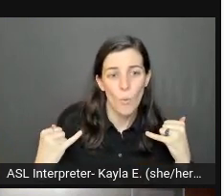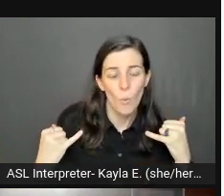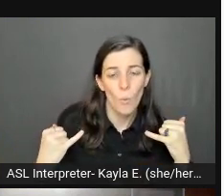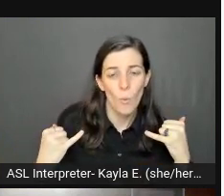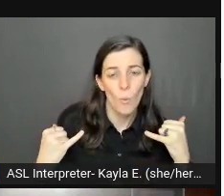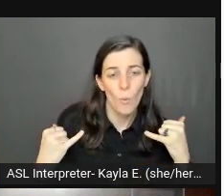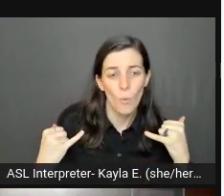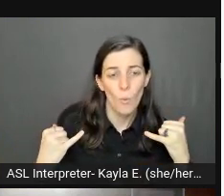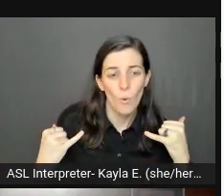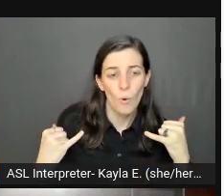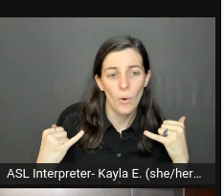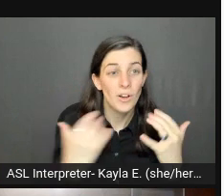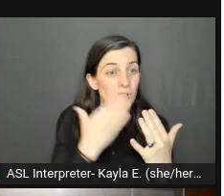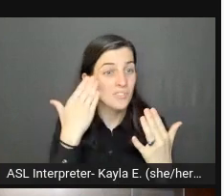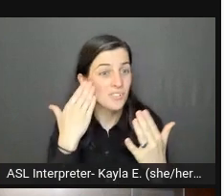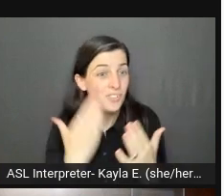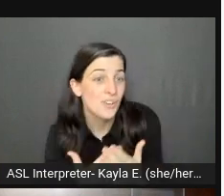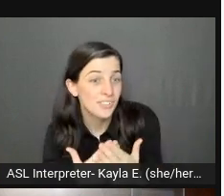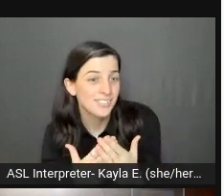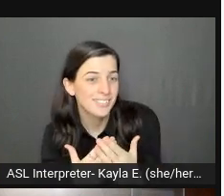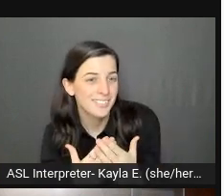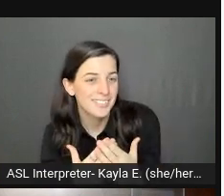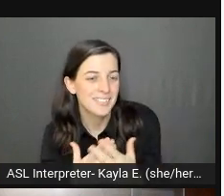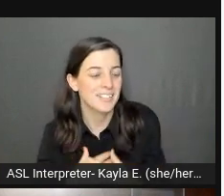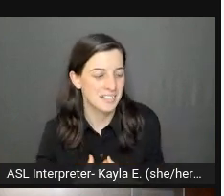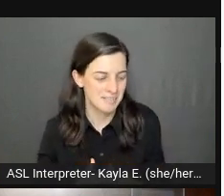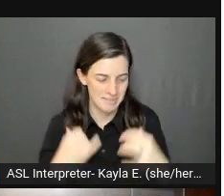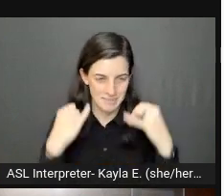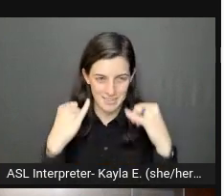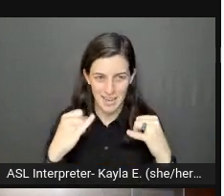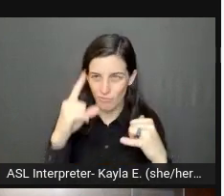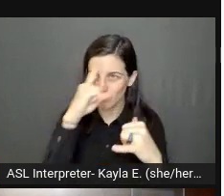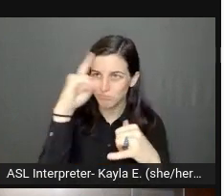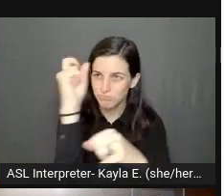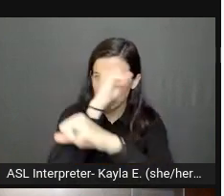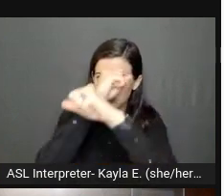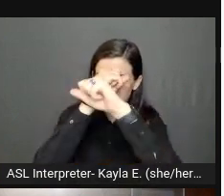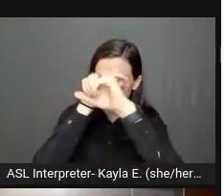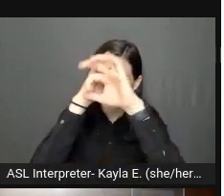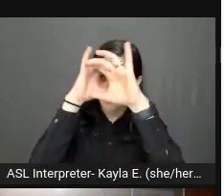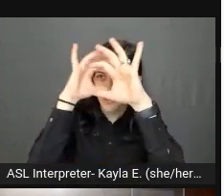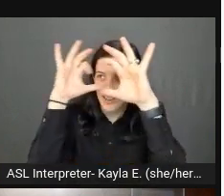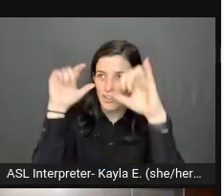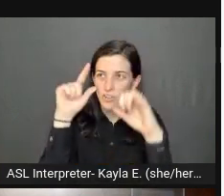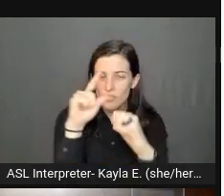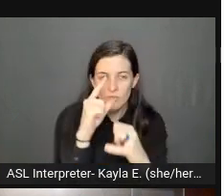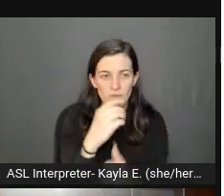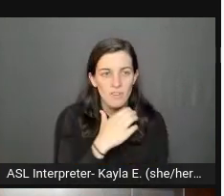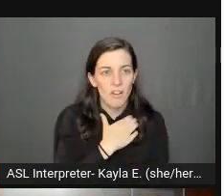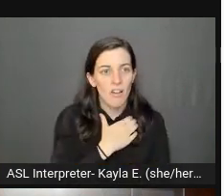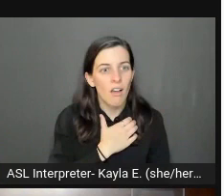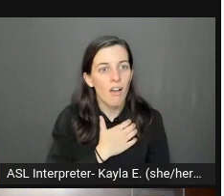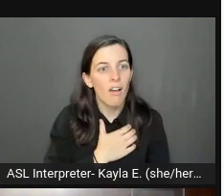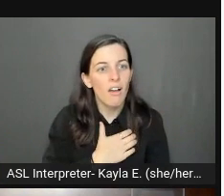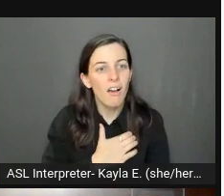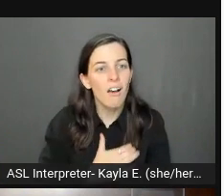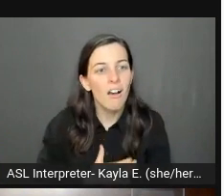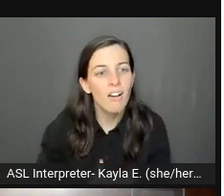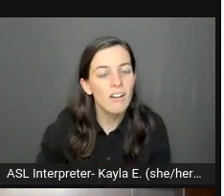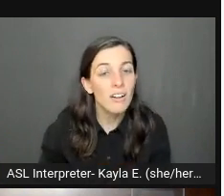Good. Now imagine you are very hungry because you haven't eaten